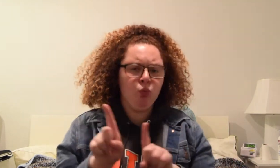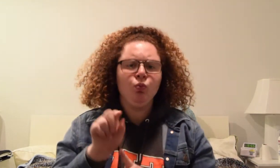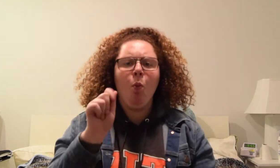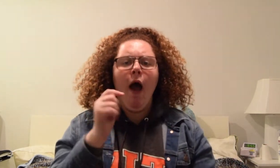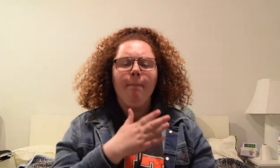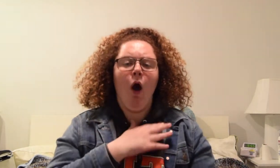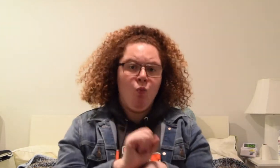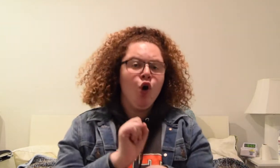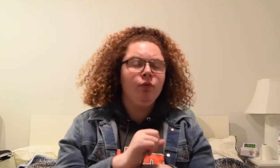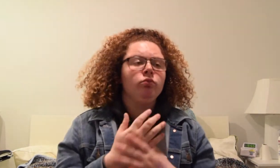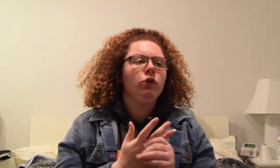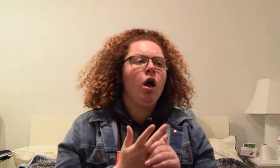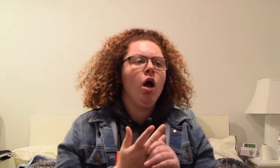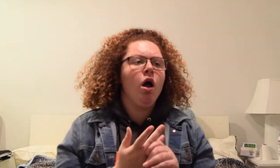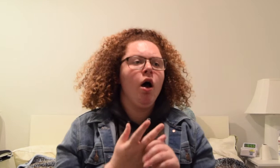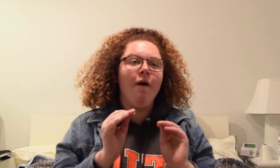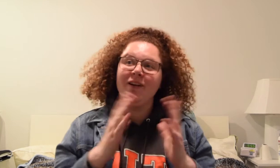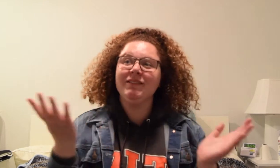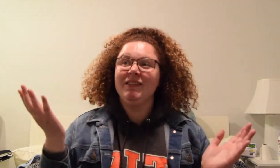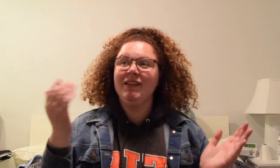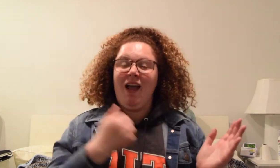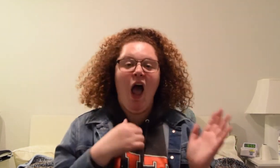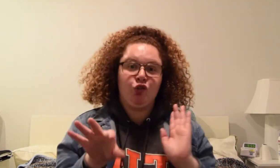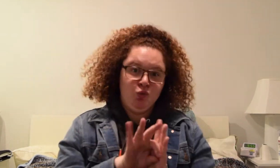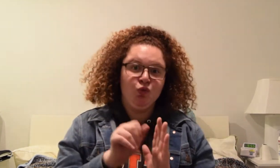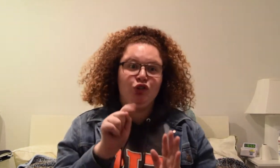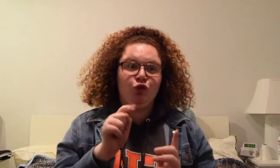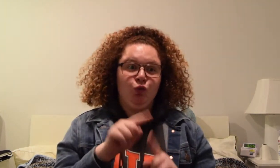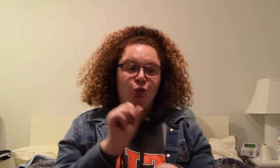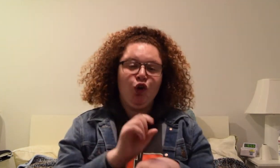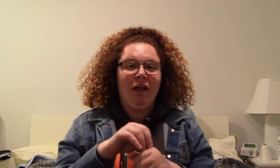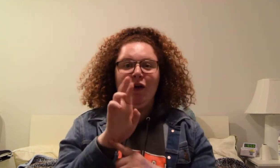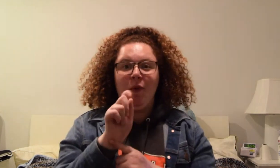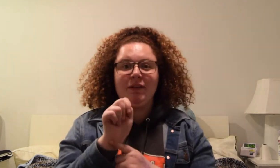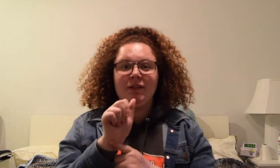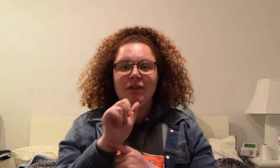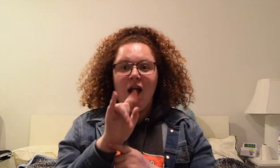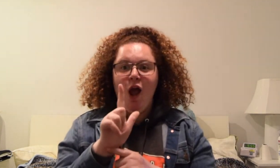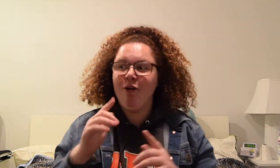Also at my work, obviously I chose to work in retail